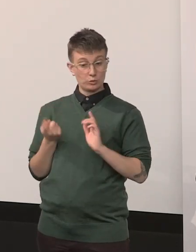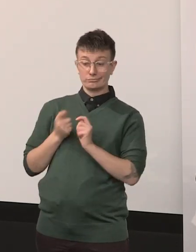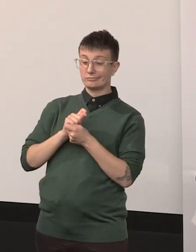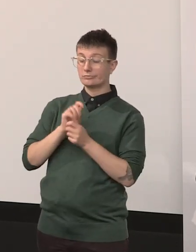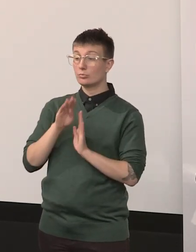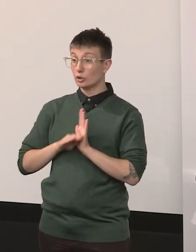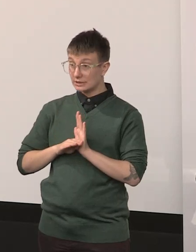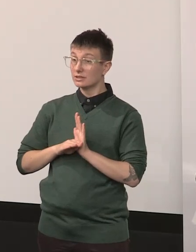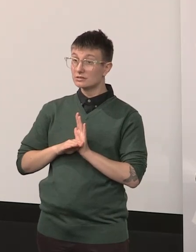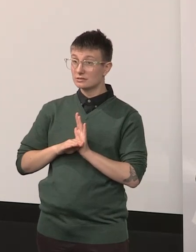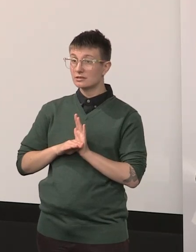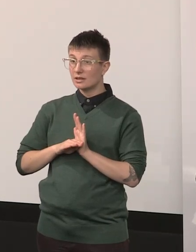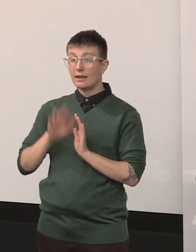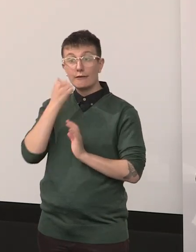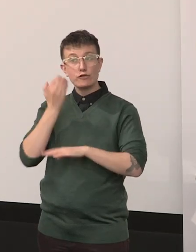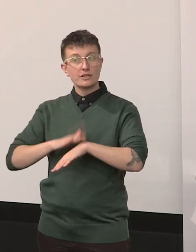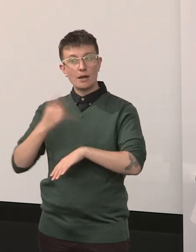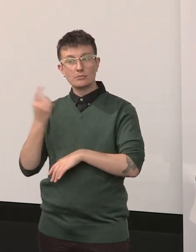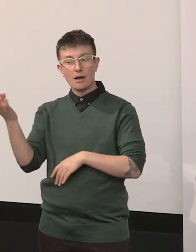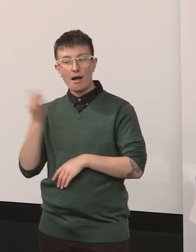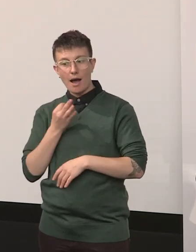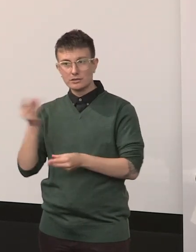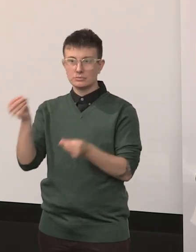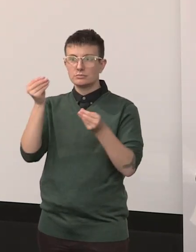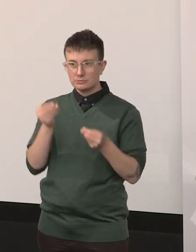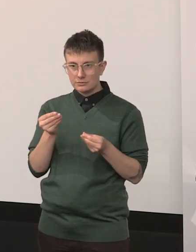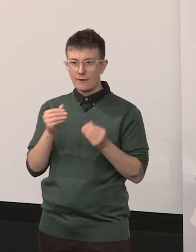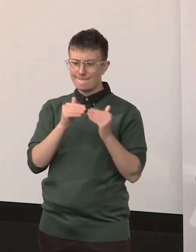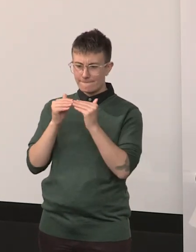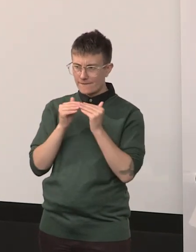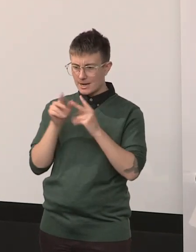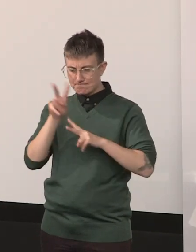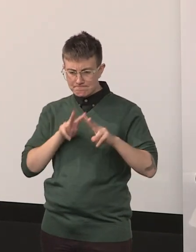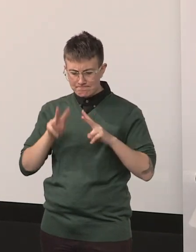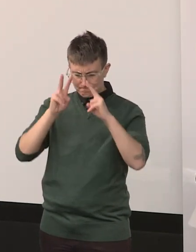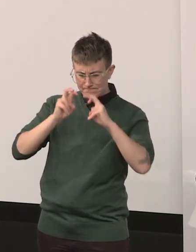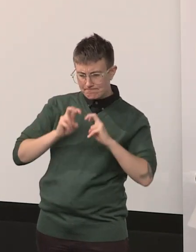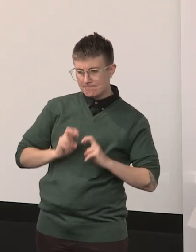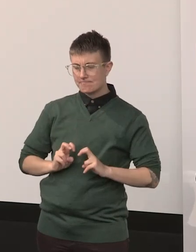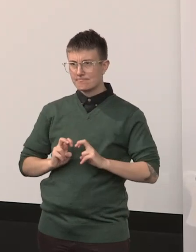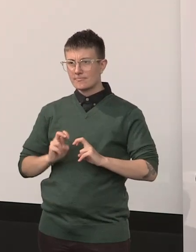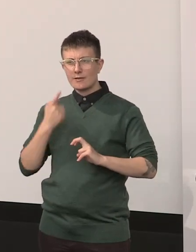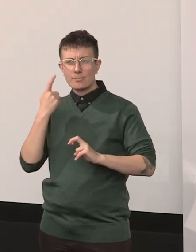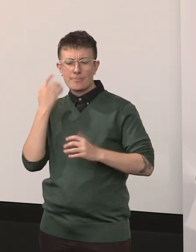had to amend and update our process. So, every application